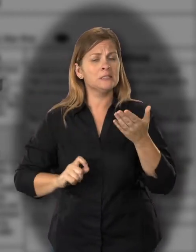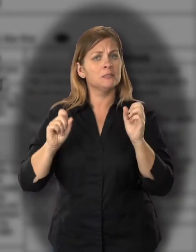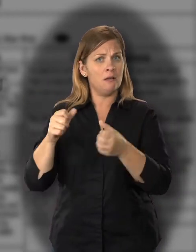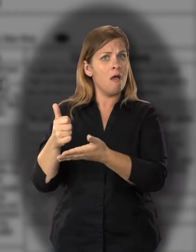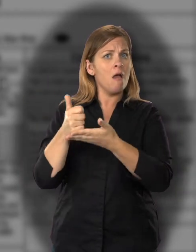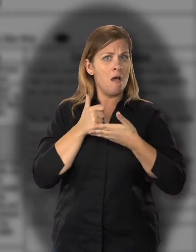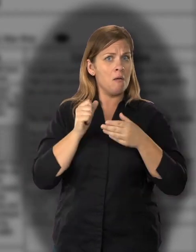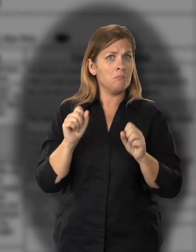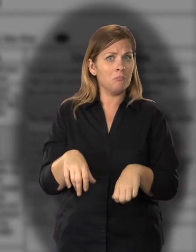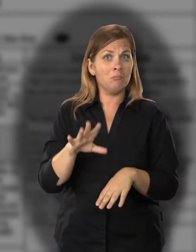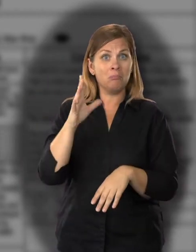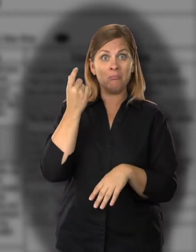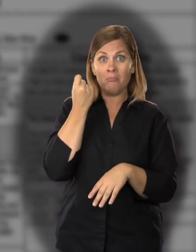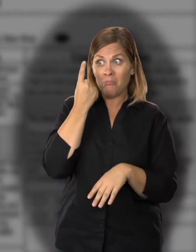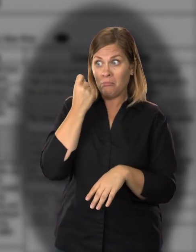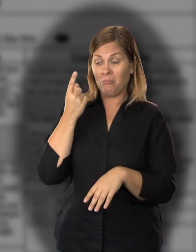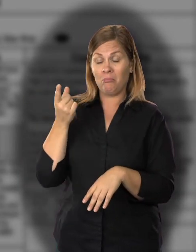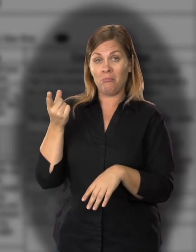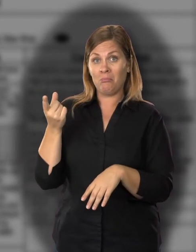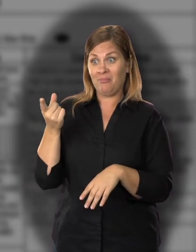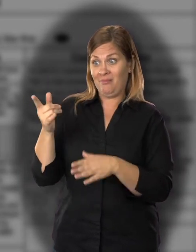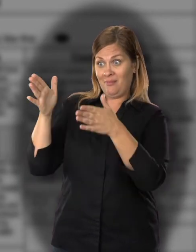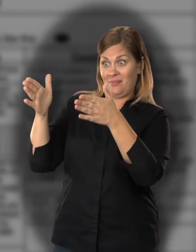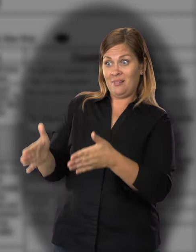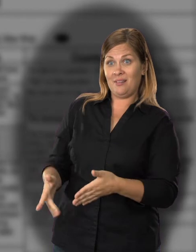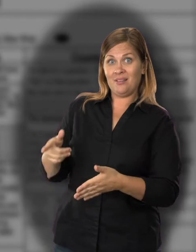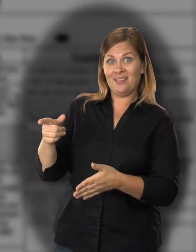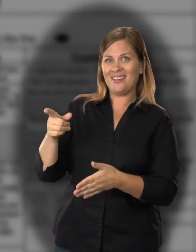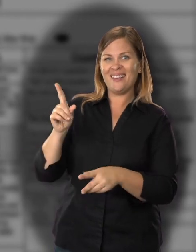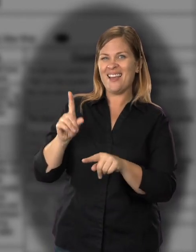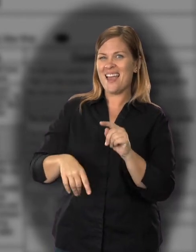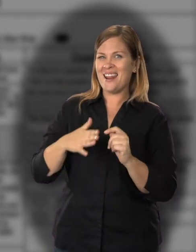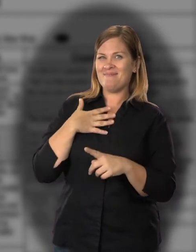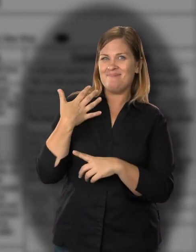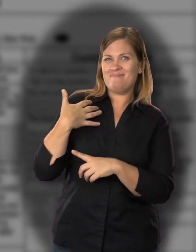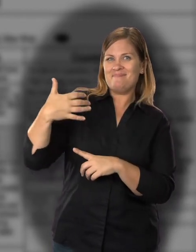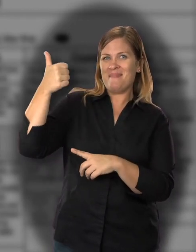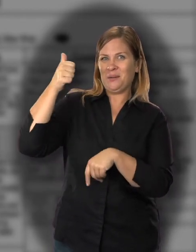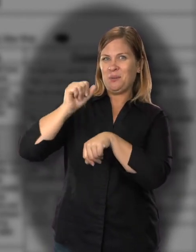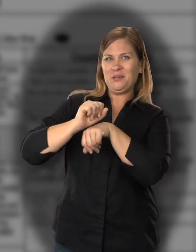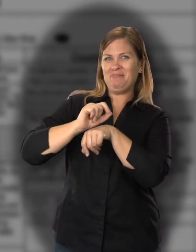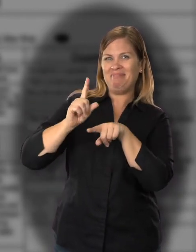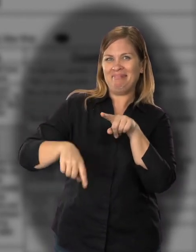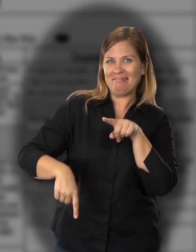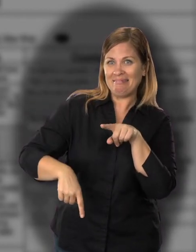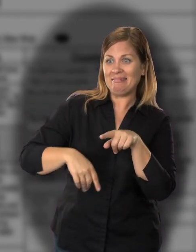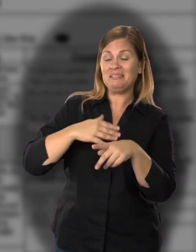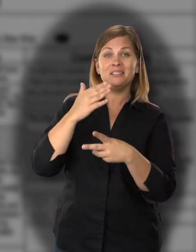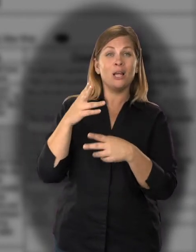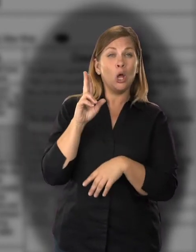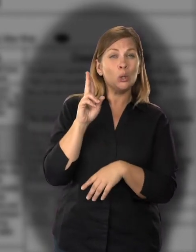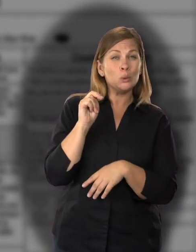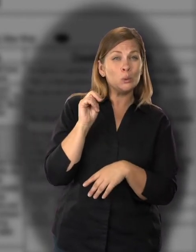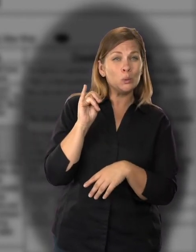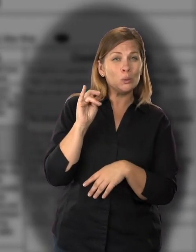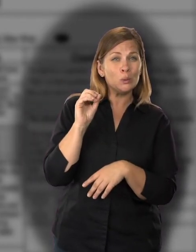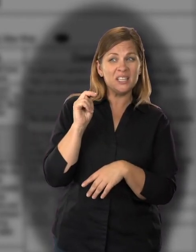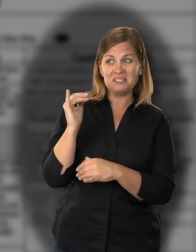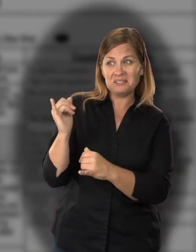and/or help you mark the ballot if you need assistance. The only people who aren't allowed to help you are your employer,